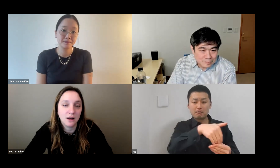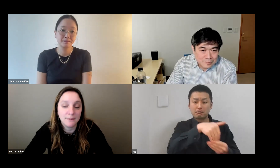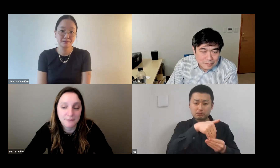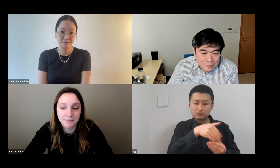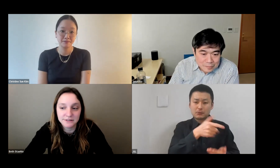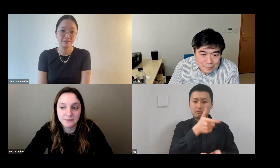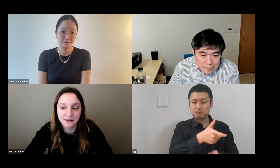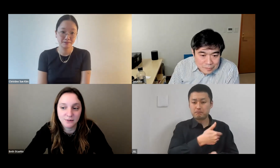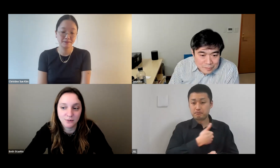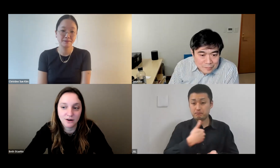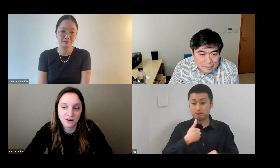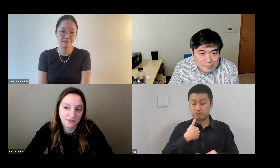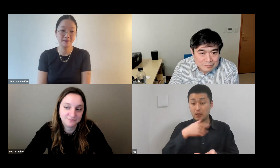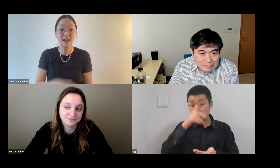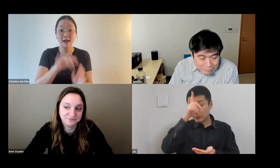I'm able to make it work.